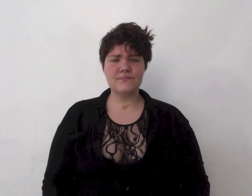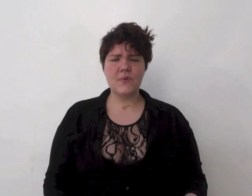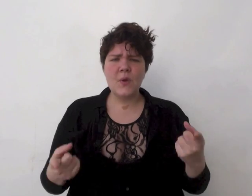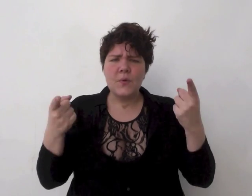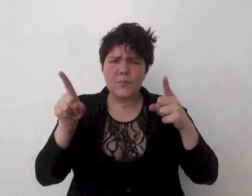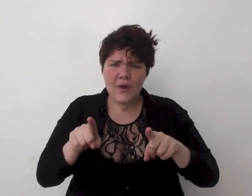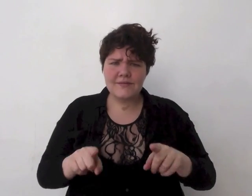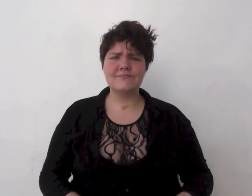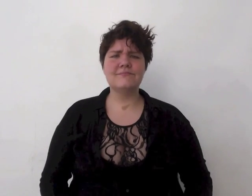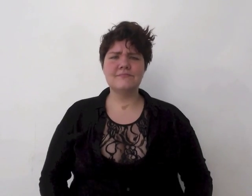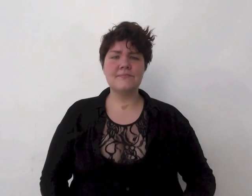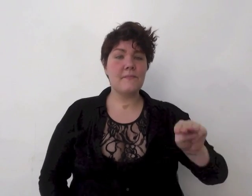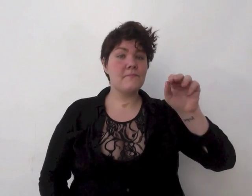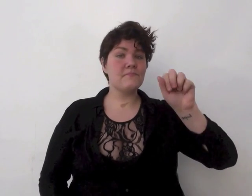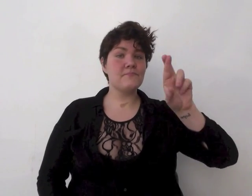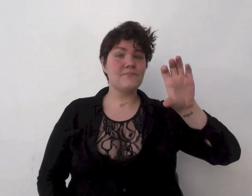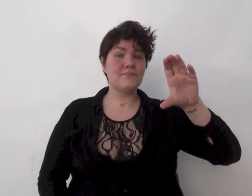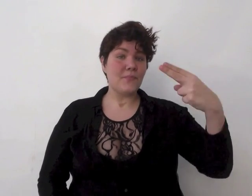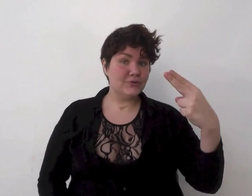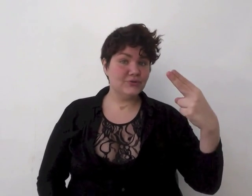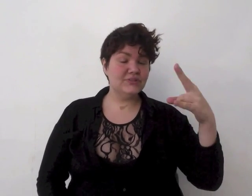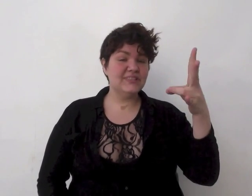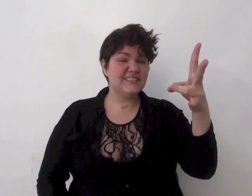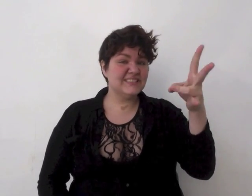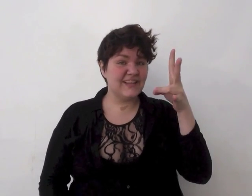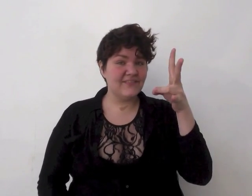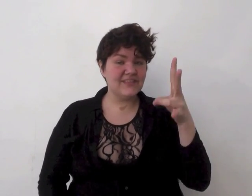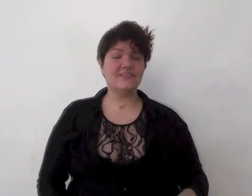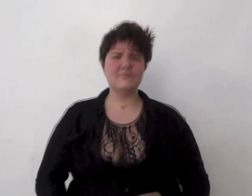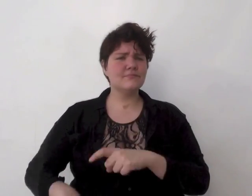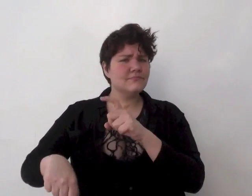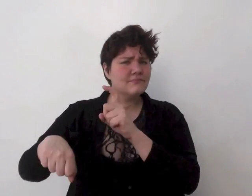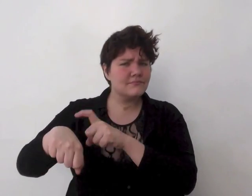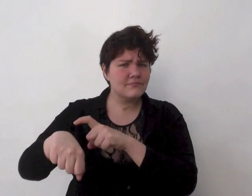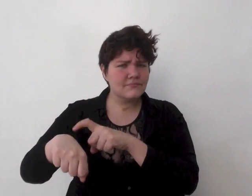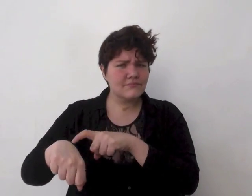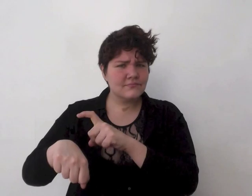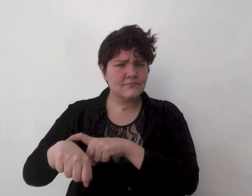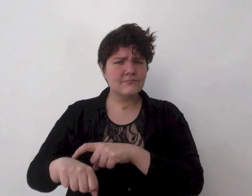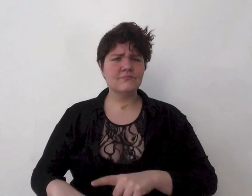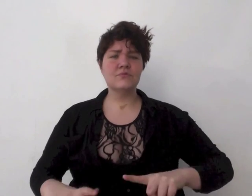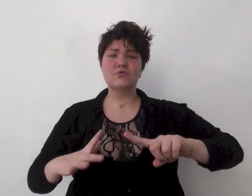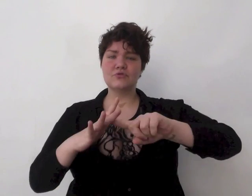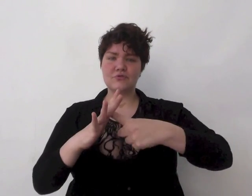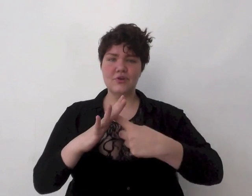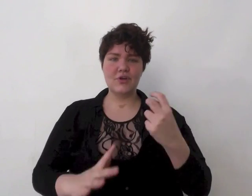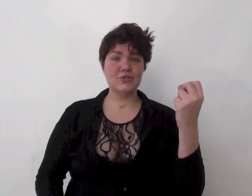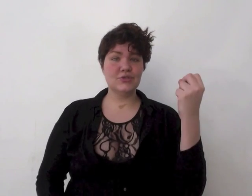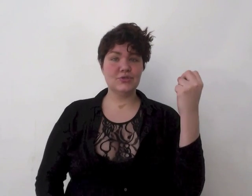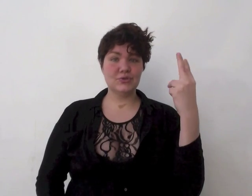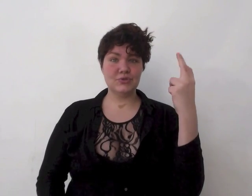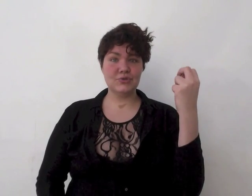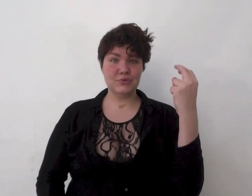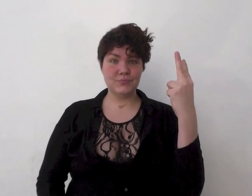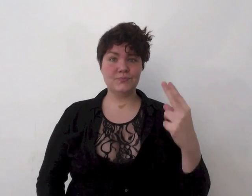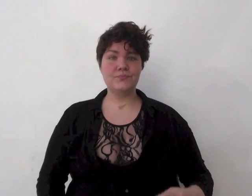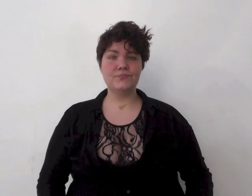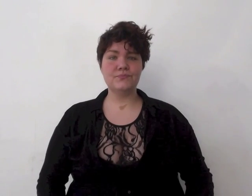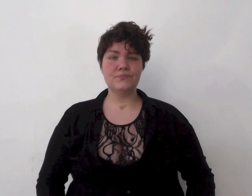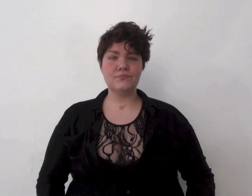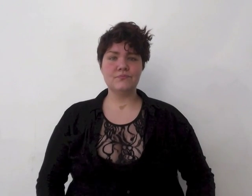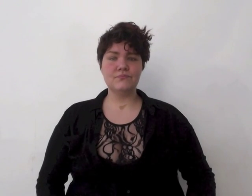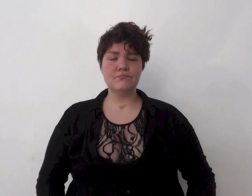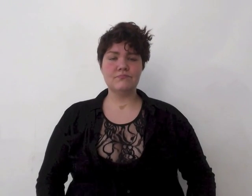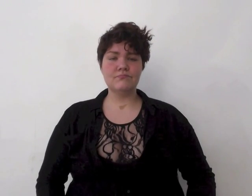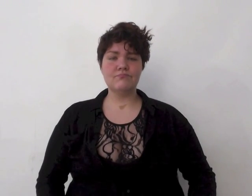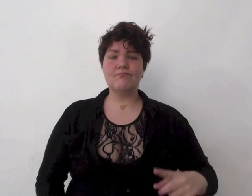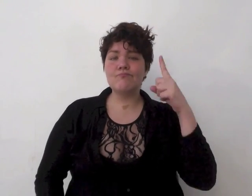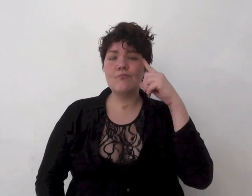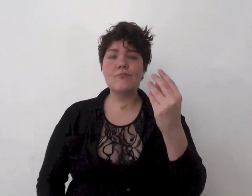should be at the town hall. The town hall is on March 7th. The event starts at noon